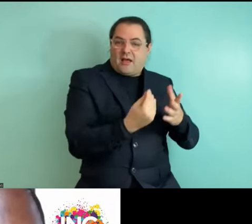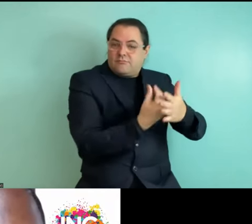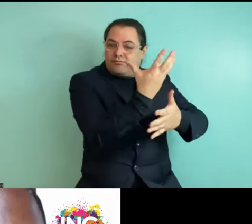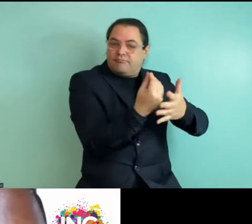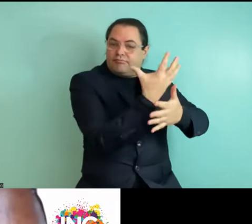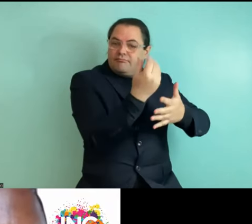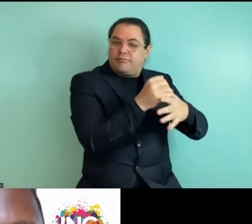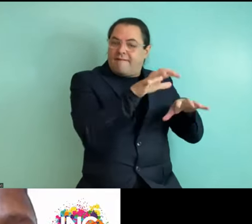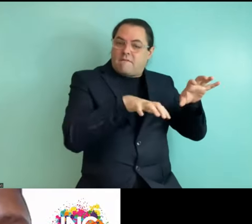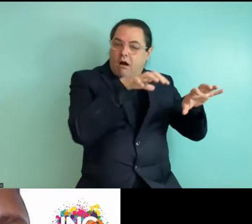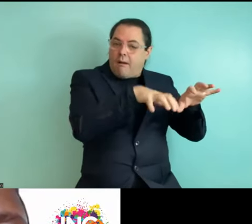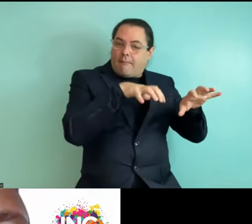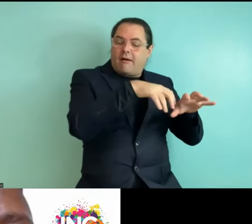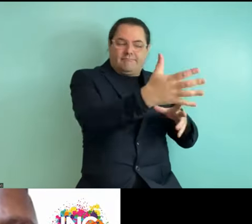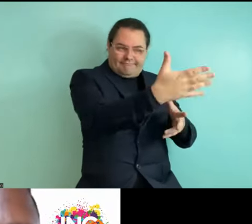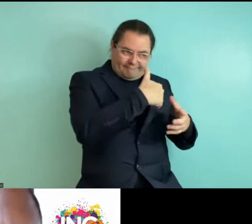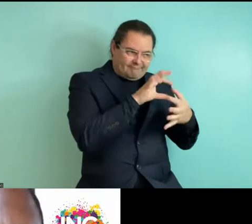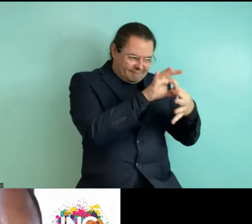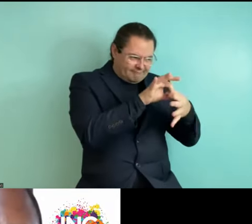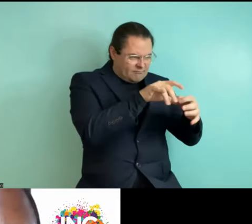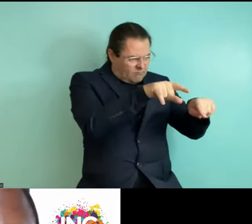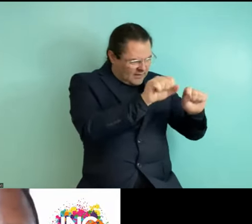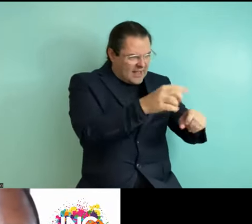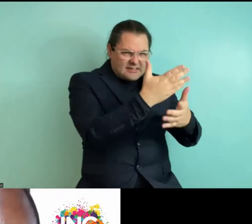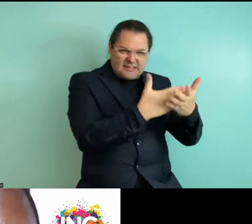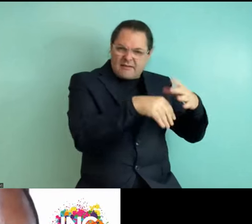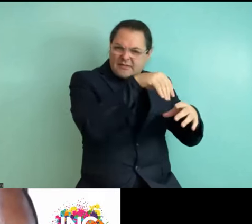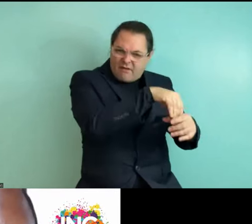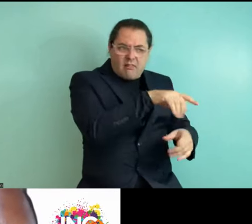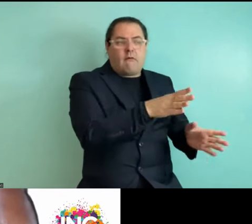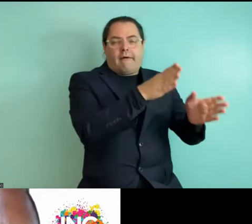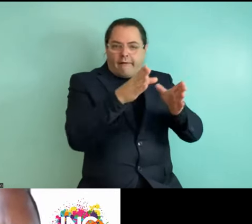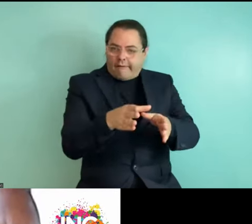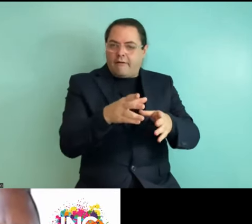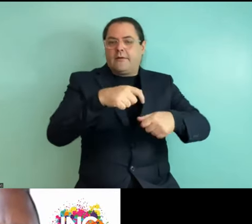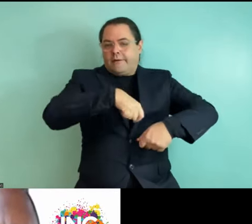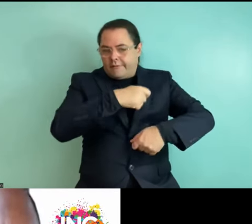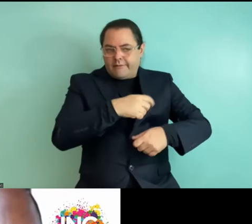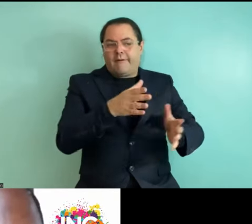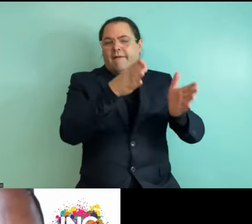we work with on our promotions and campaigns to the service providers we use for security